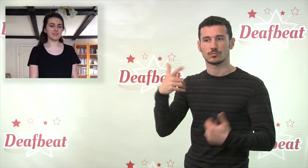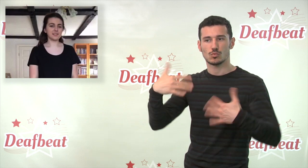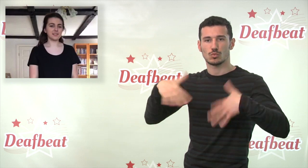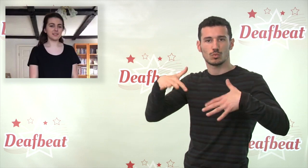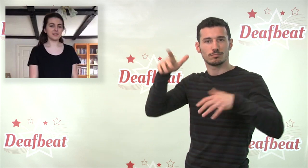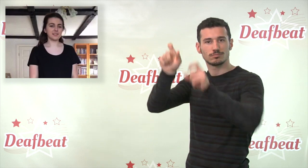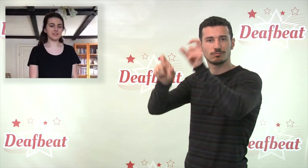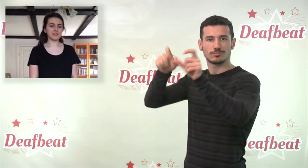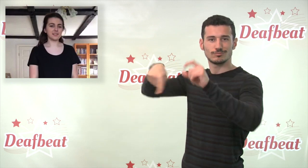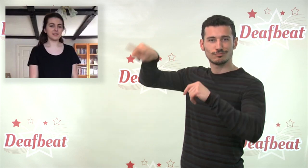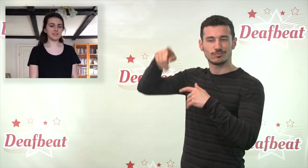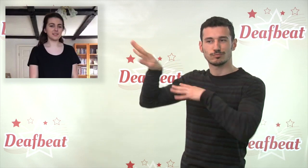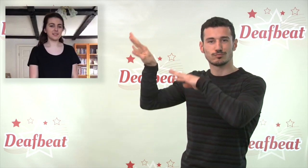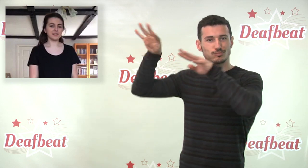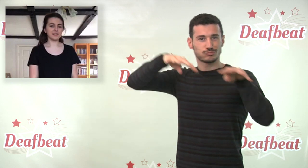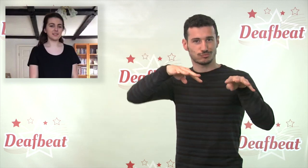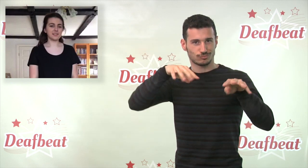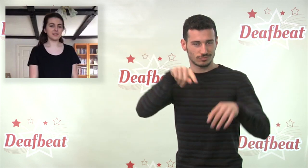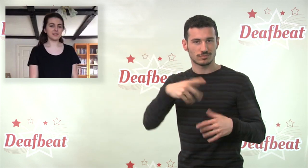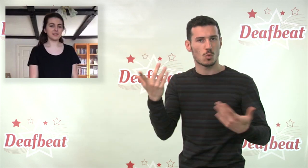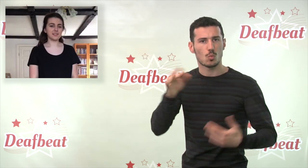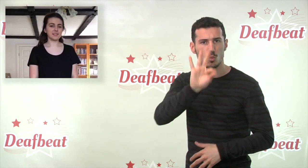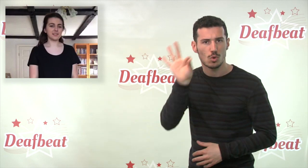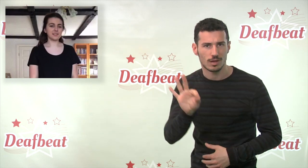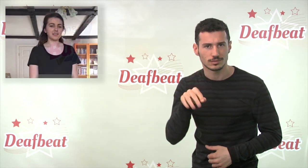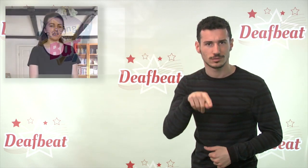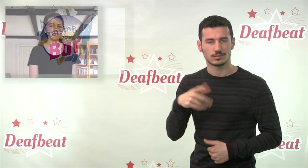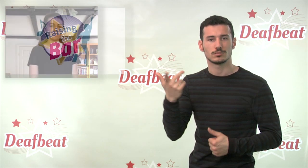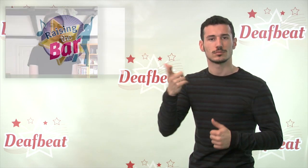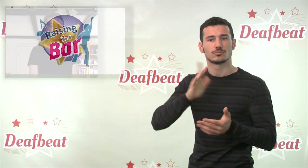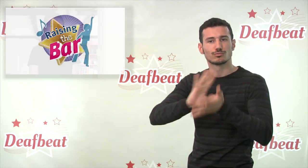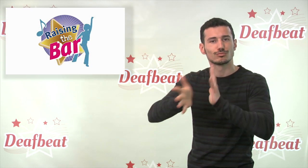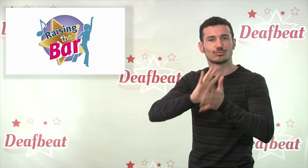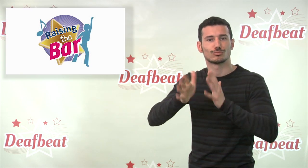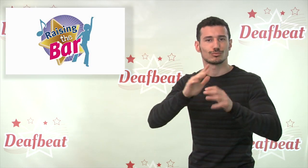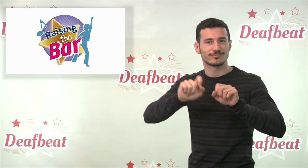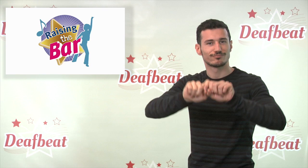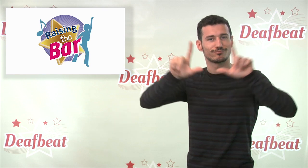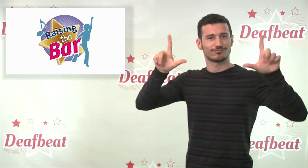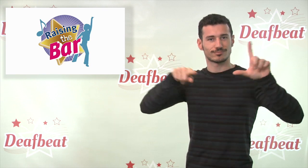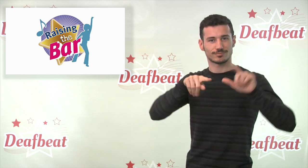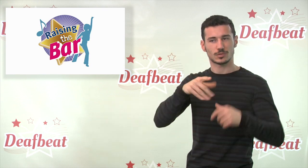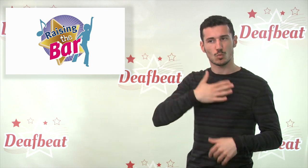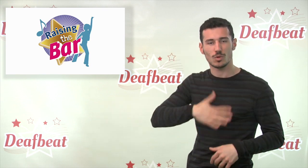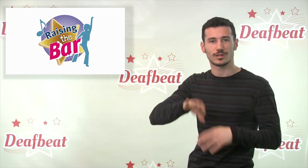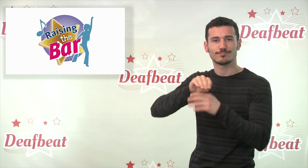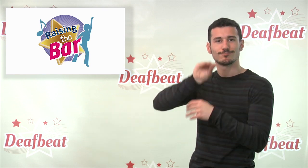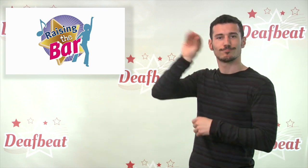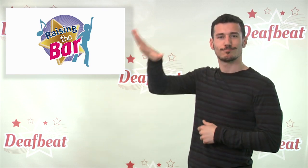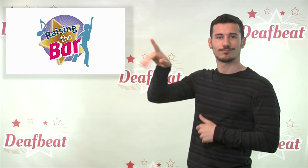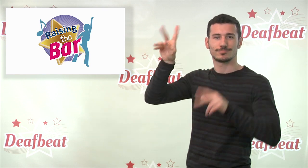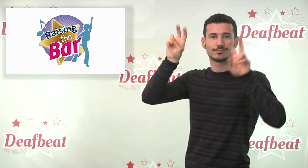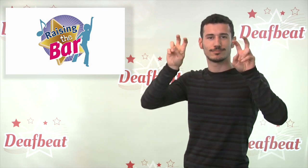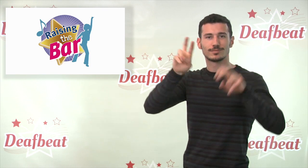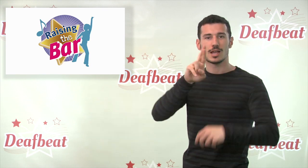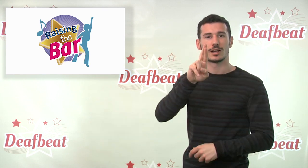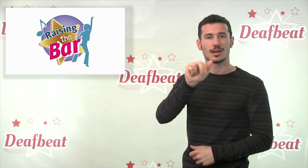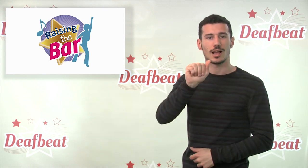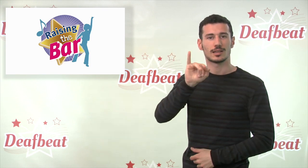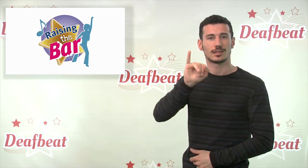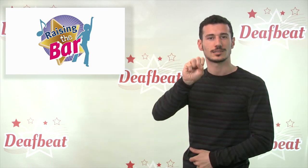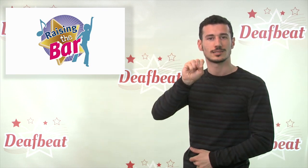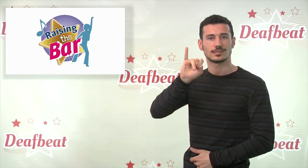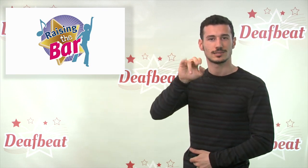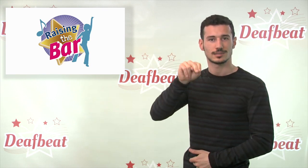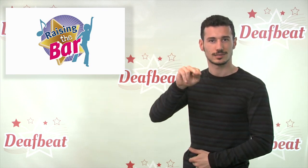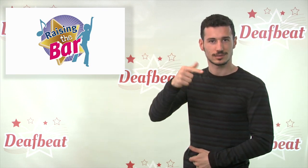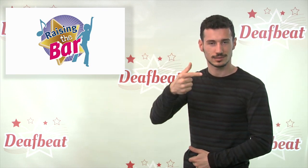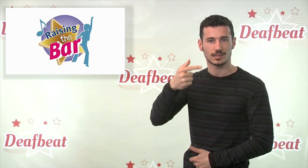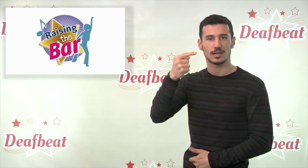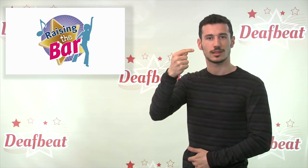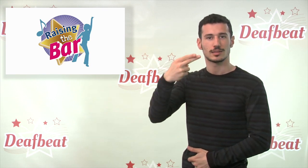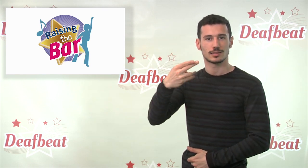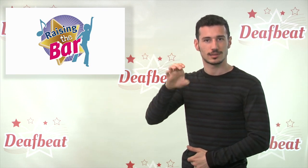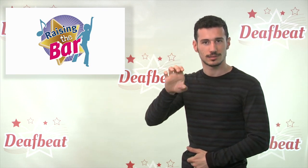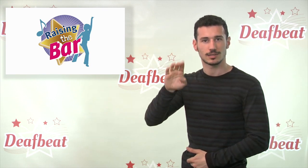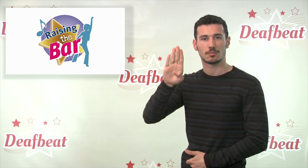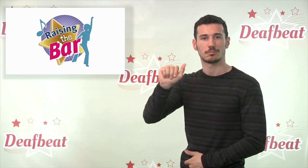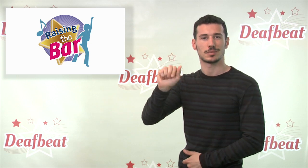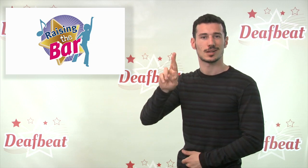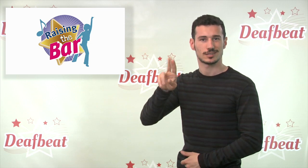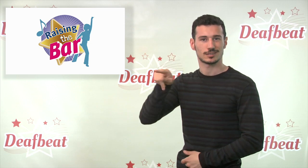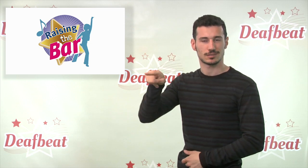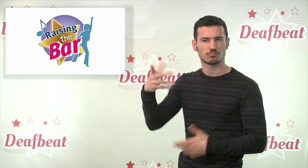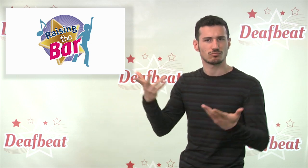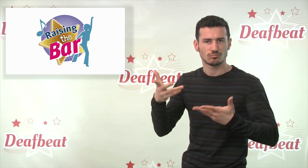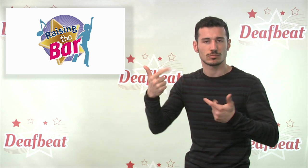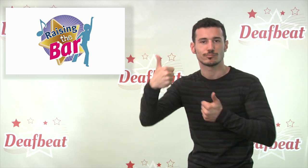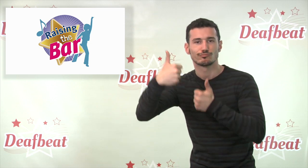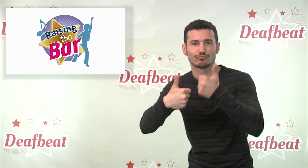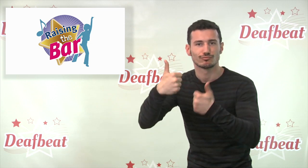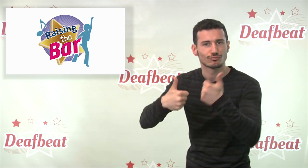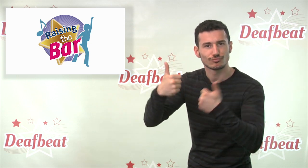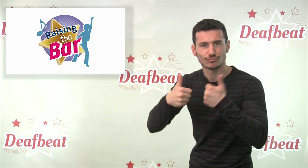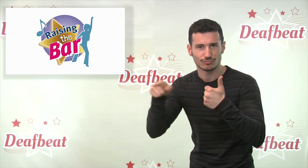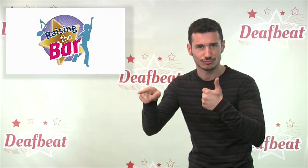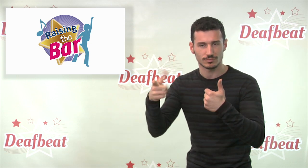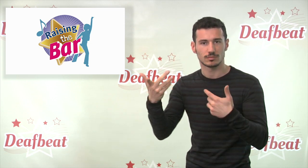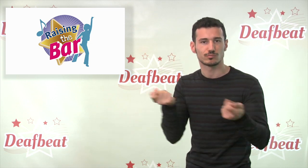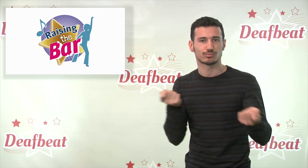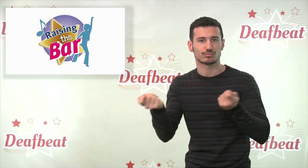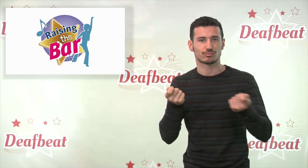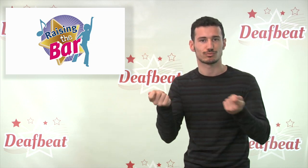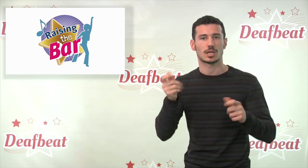17-year-olds from Hoddesdon, England, sent in an audition video to “Raising the Bar” - a competition